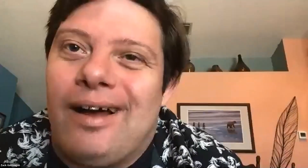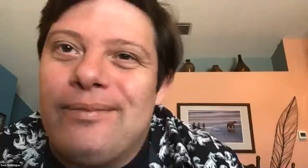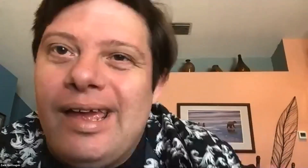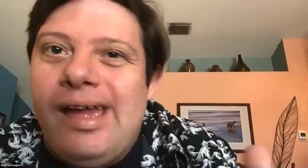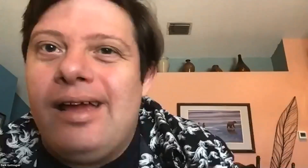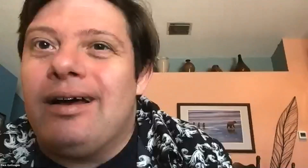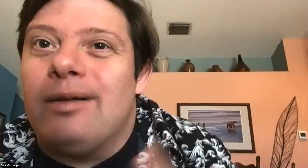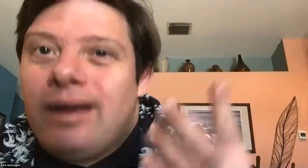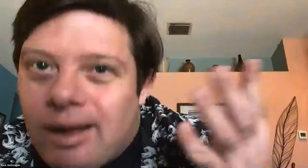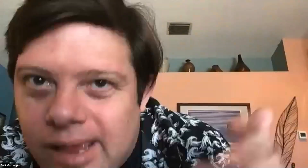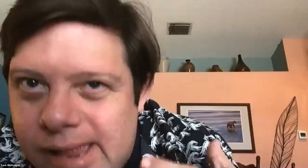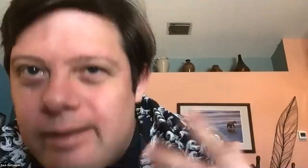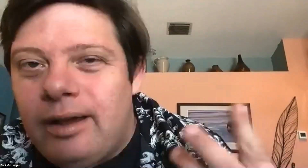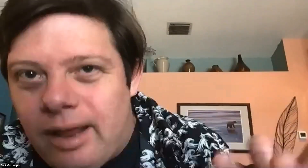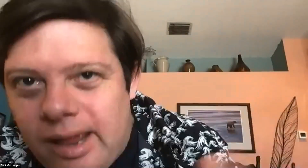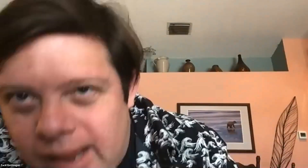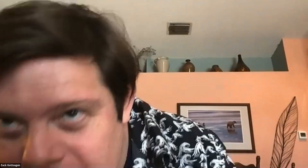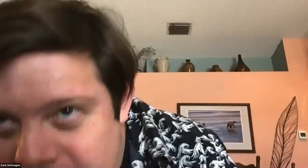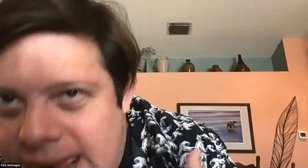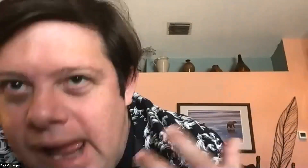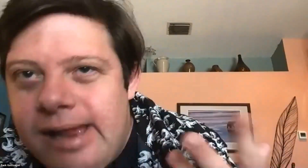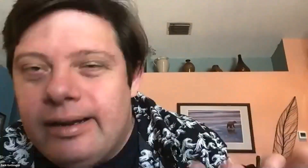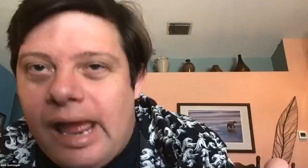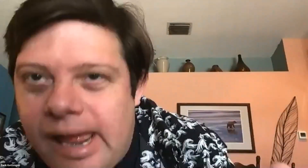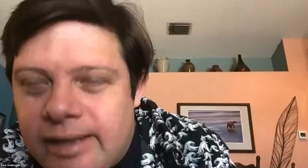[Evil laugh ]. >> TERI: